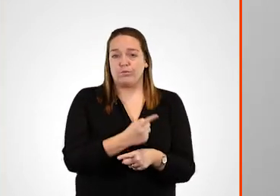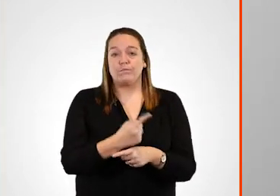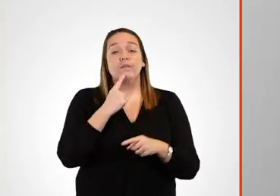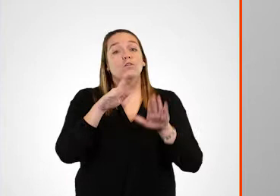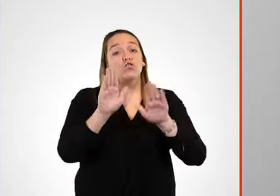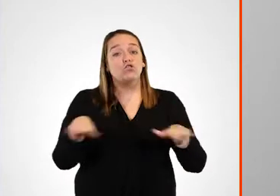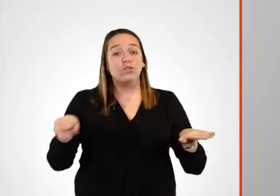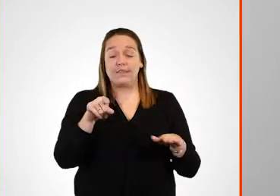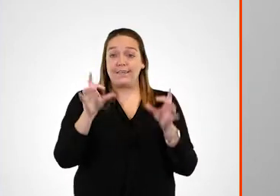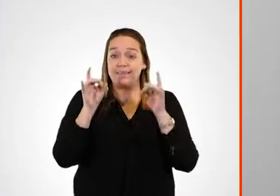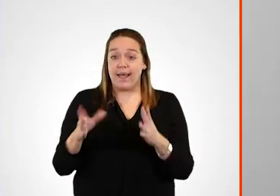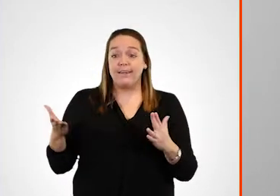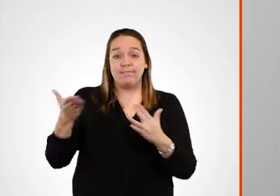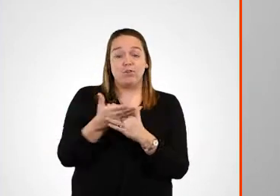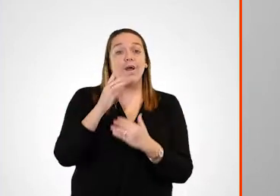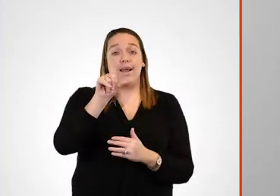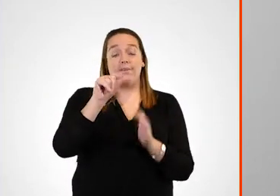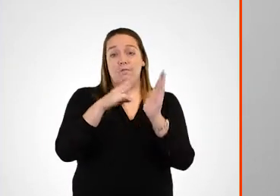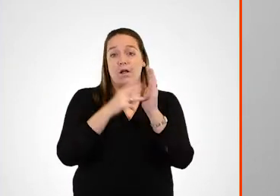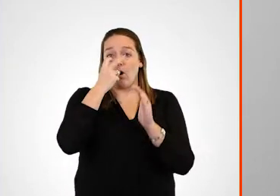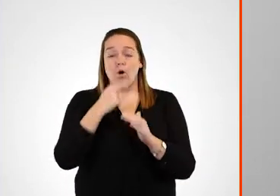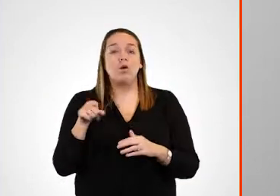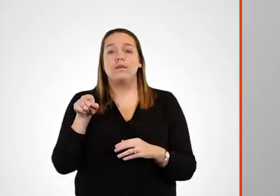who begin intervention by 11 months outperform those